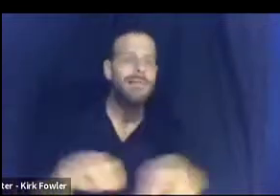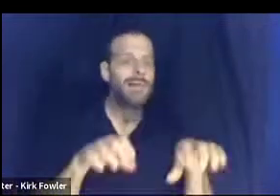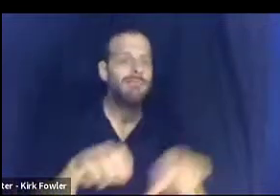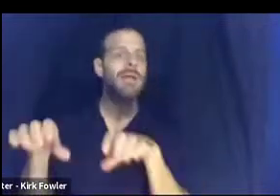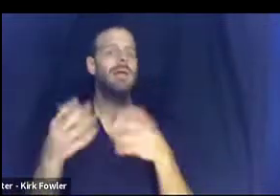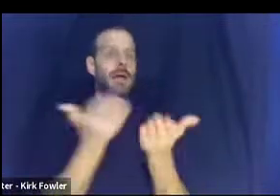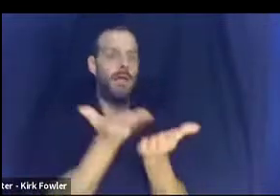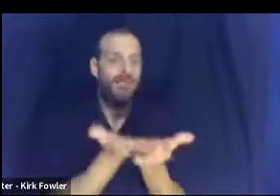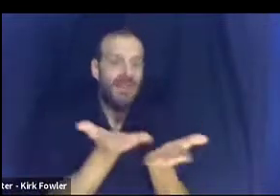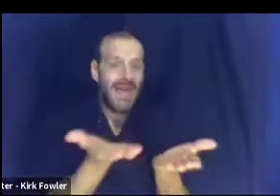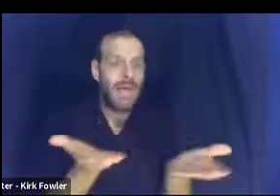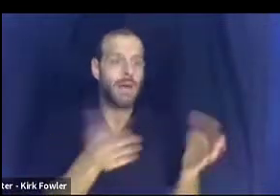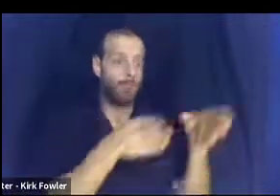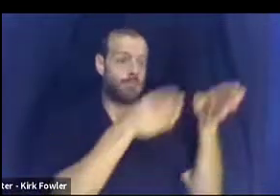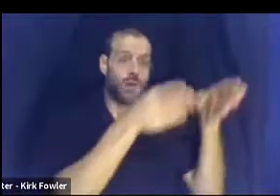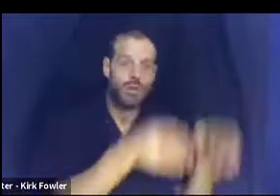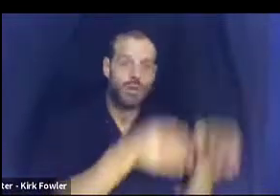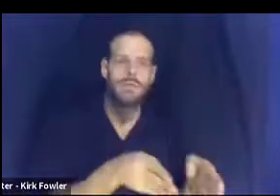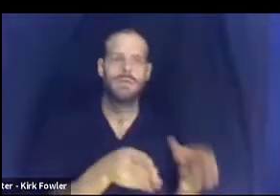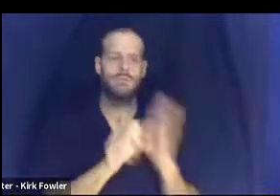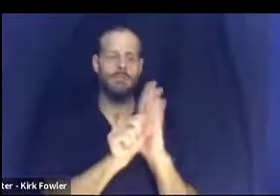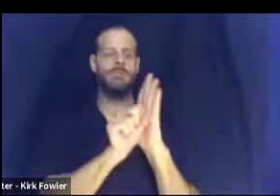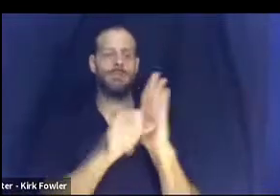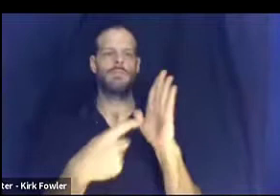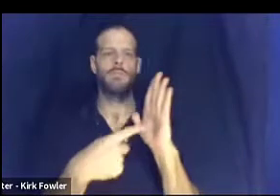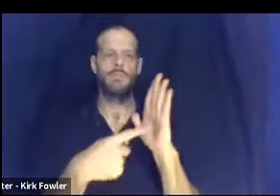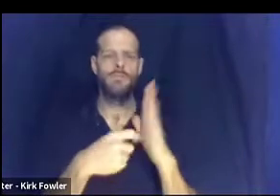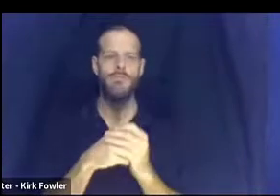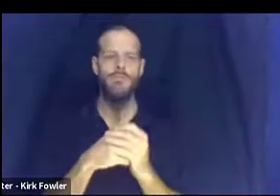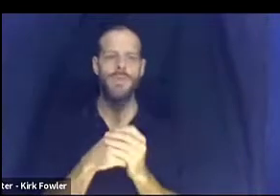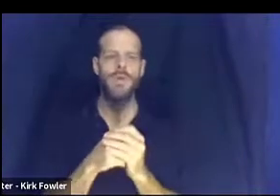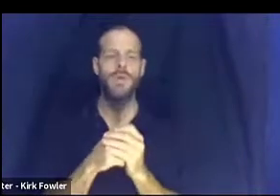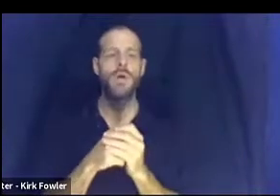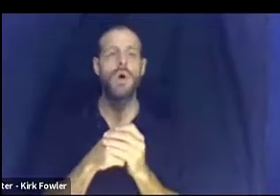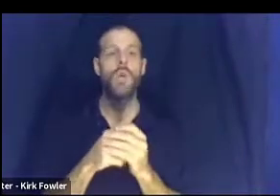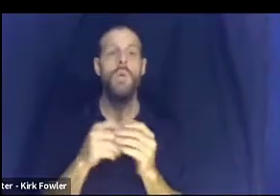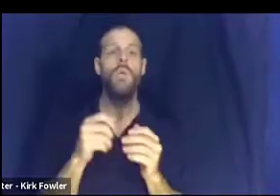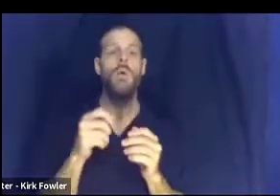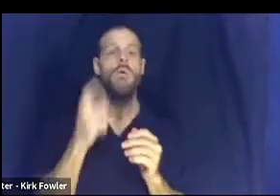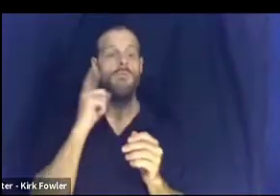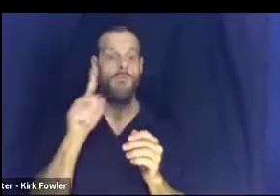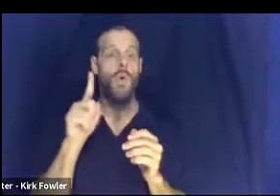So in order to have symbolism, you have to have a symbol. And in this case,